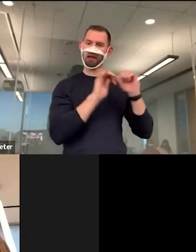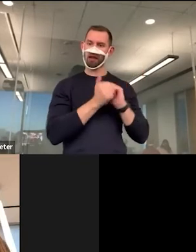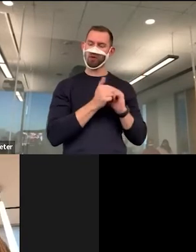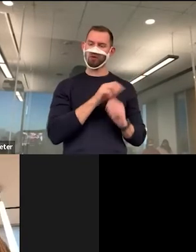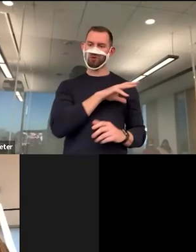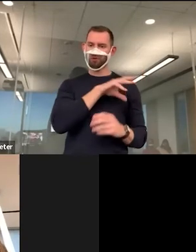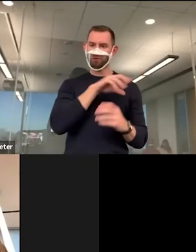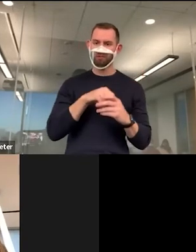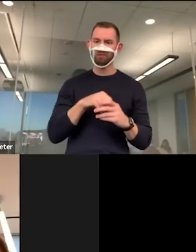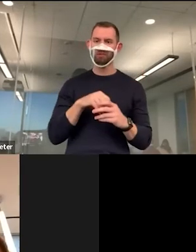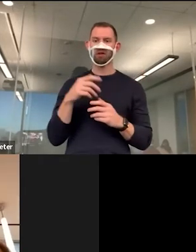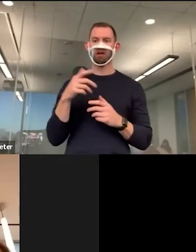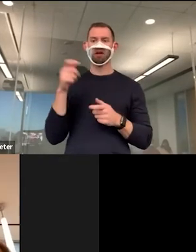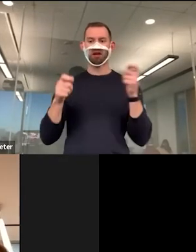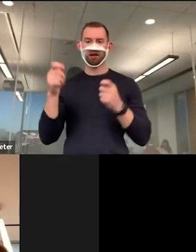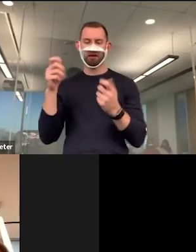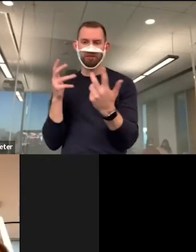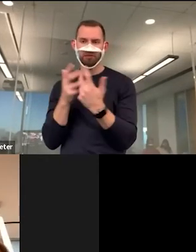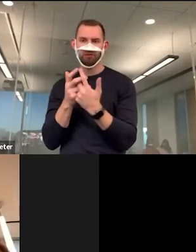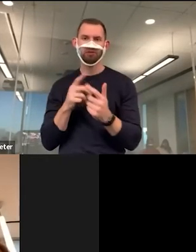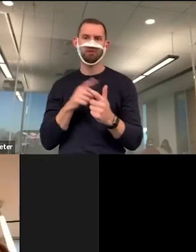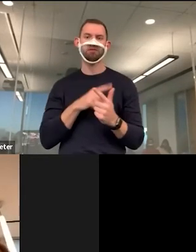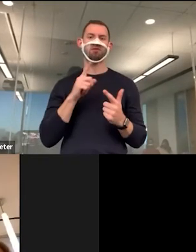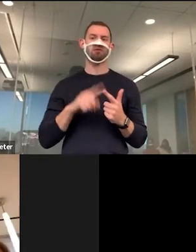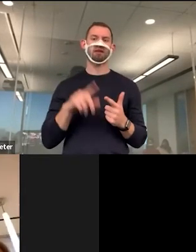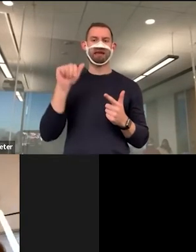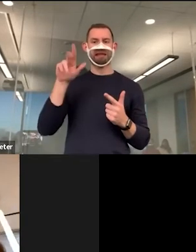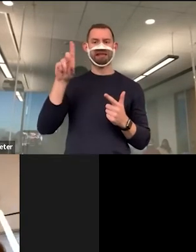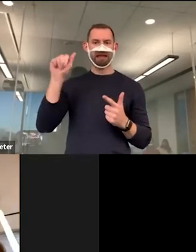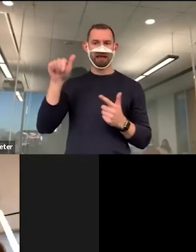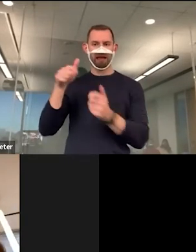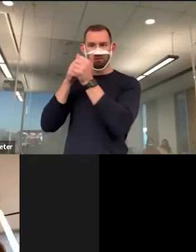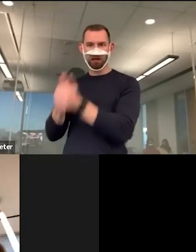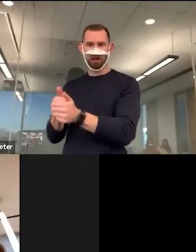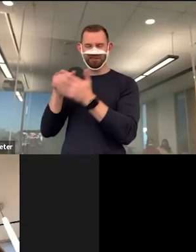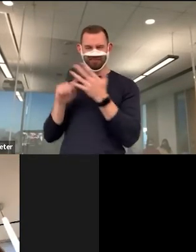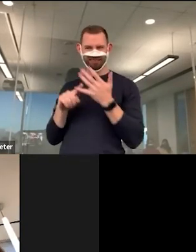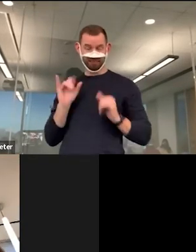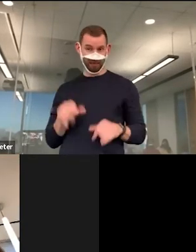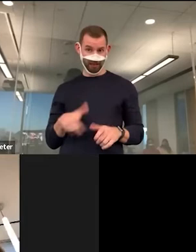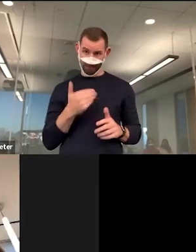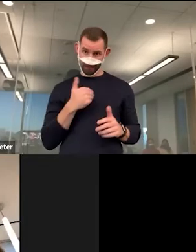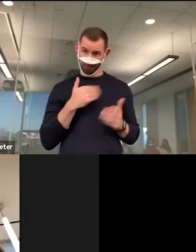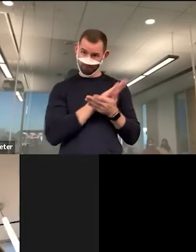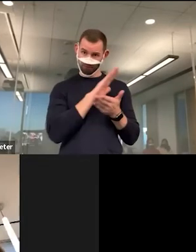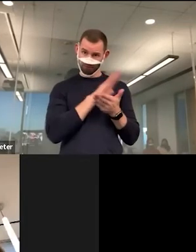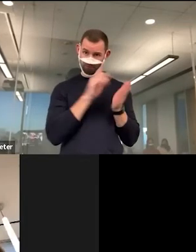and the budget for such services yeah this uh you know what i'm trying to think of um i think